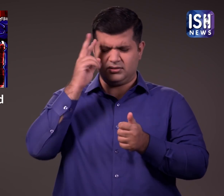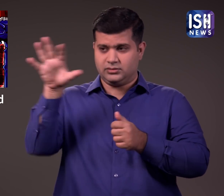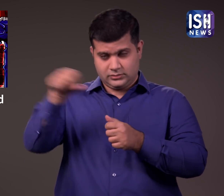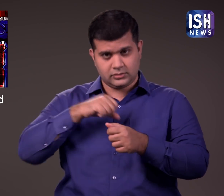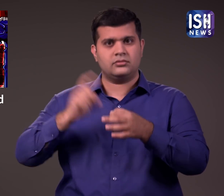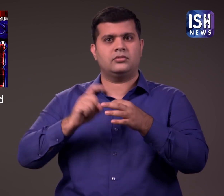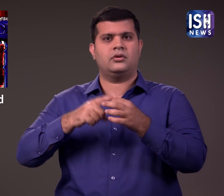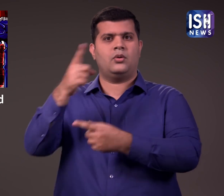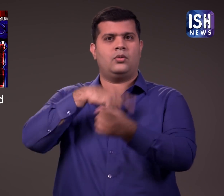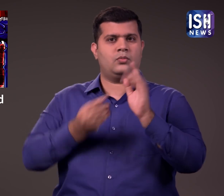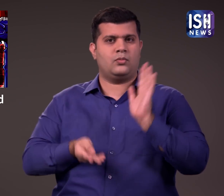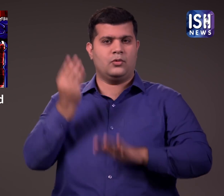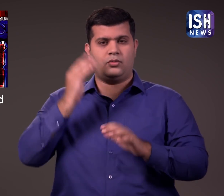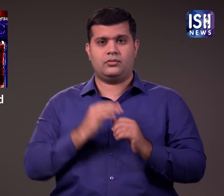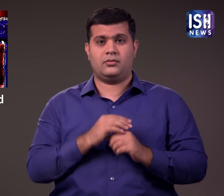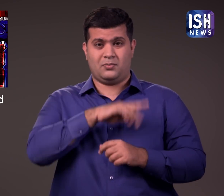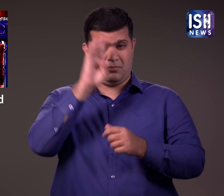The police is suspicious and want to do further questioning